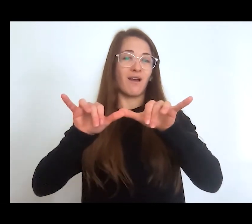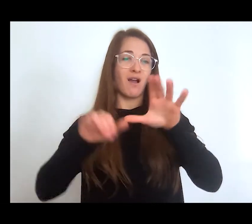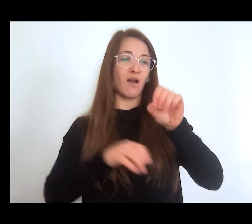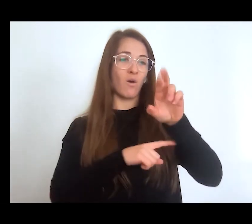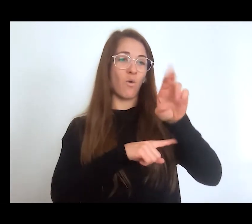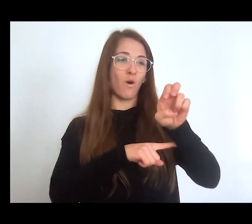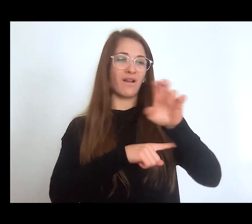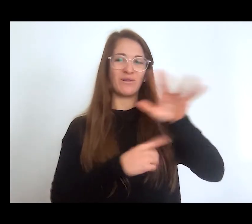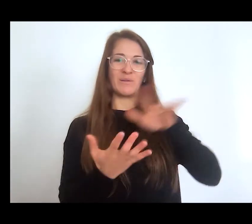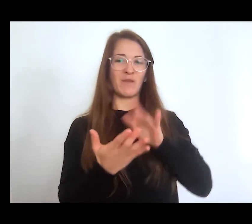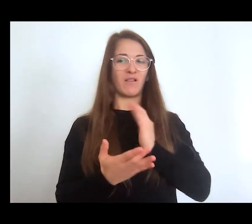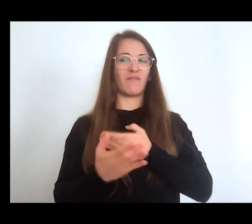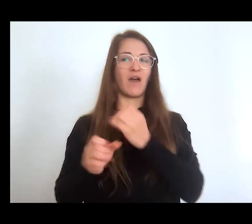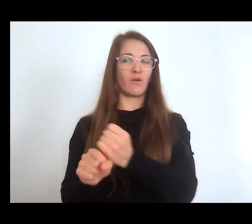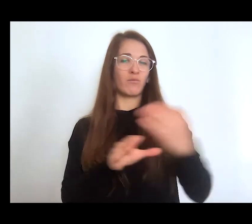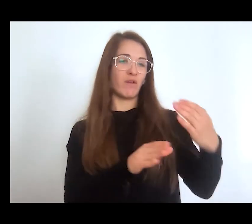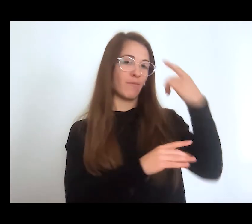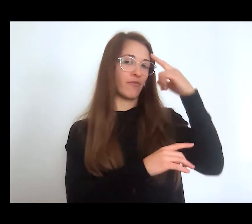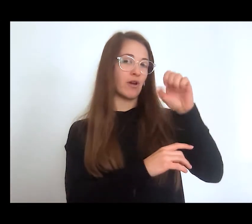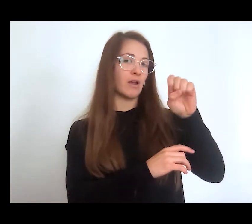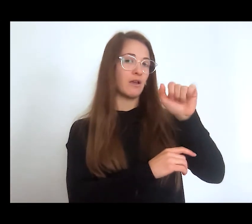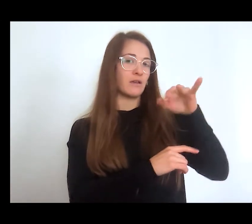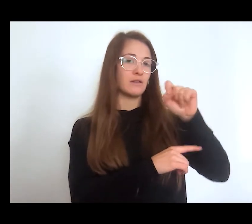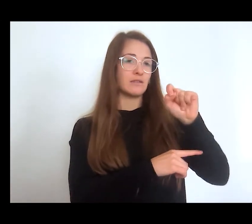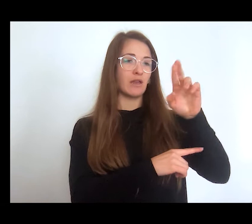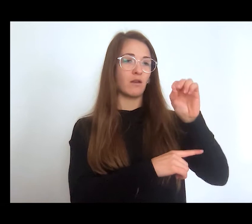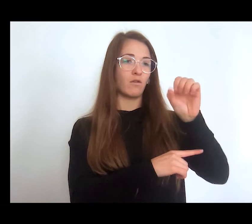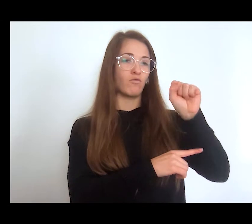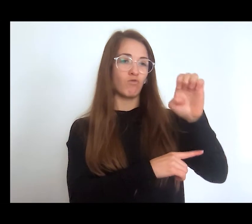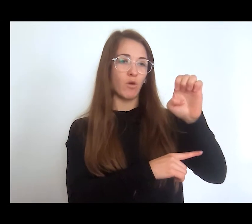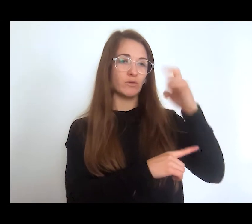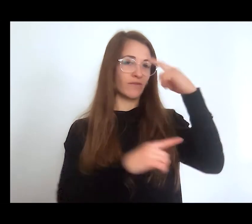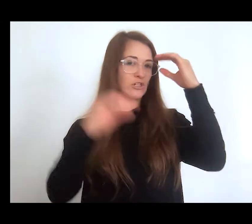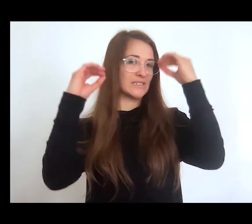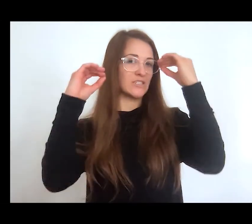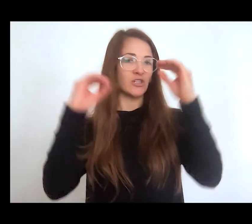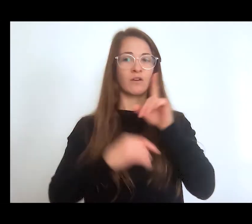BECOMING OF THE COMMON CORE FOR